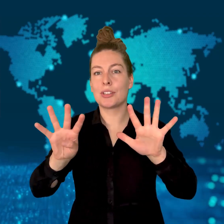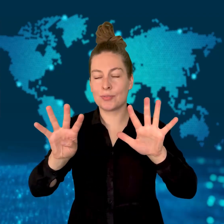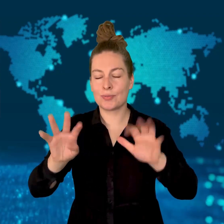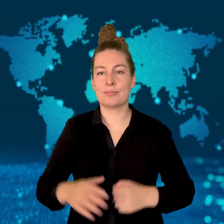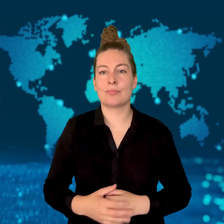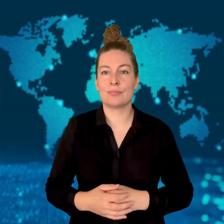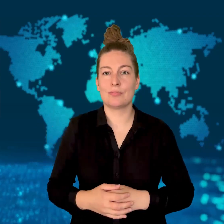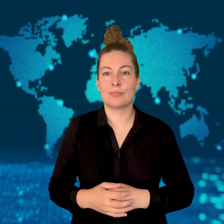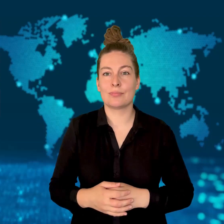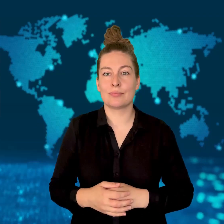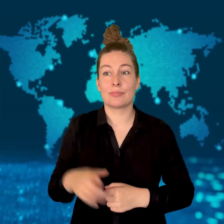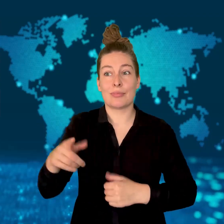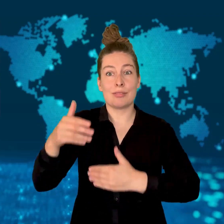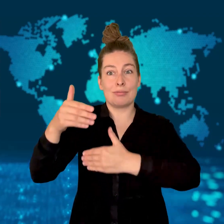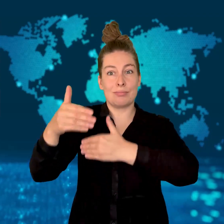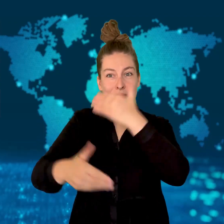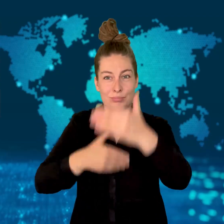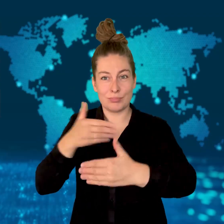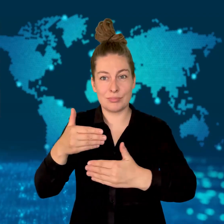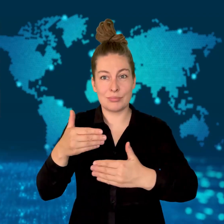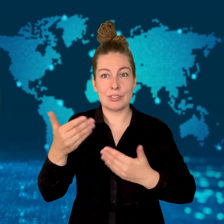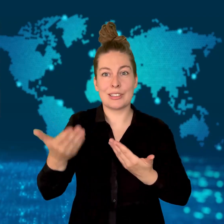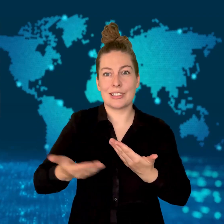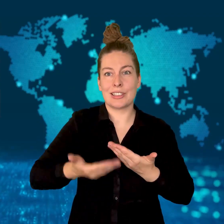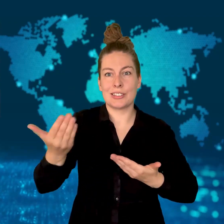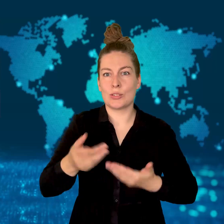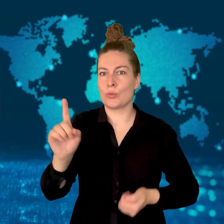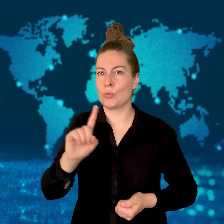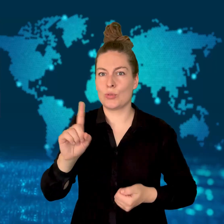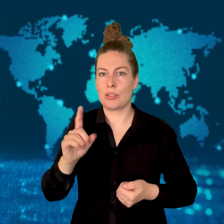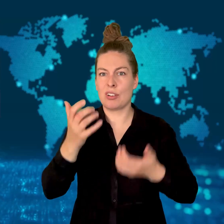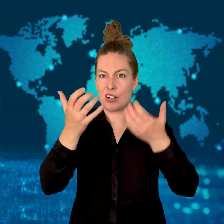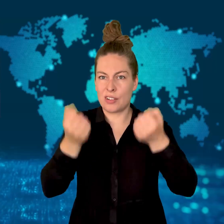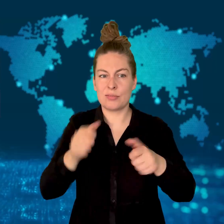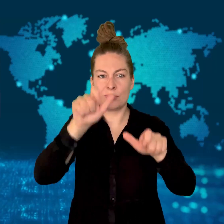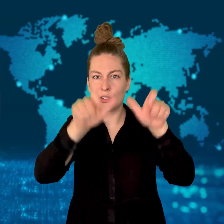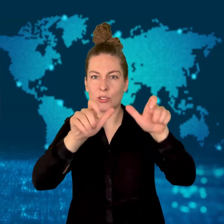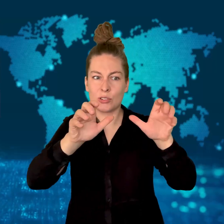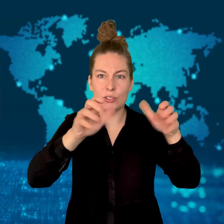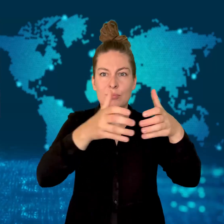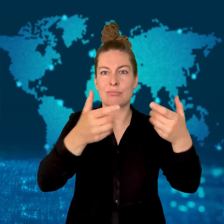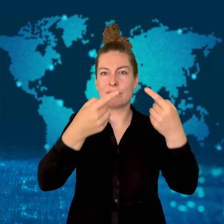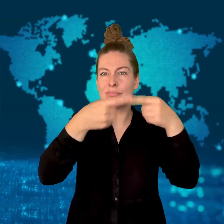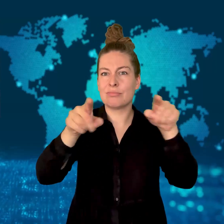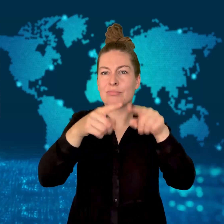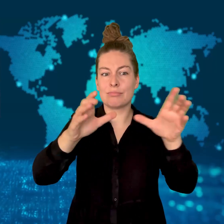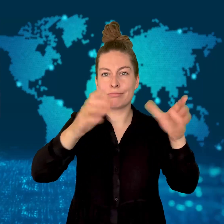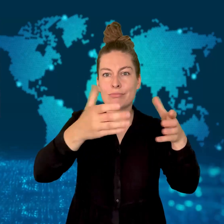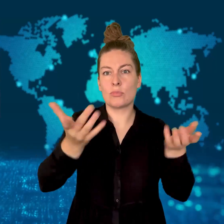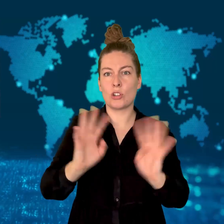Since that time, there has been opposition to the event.